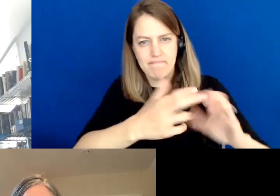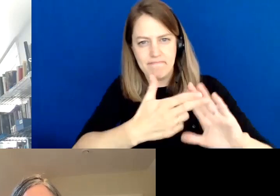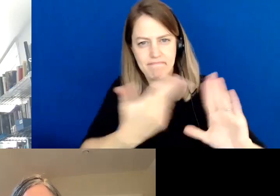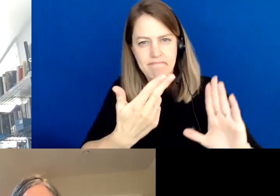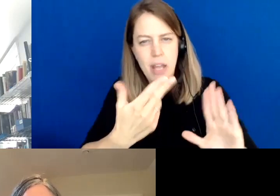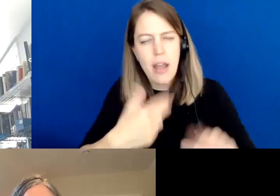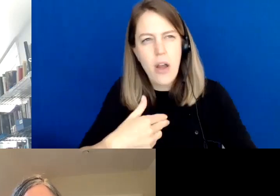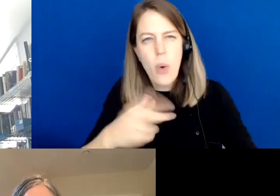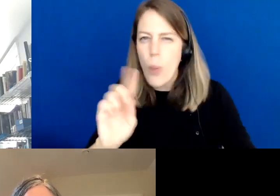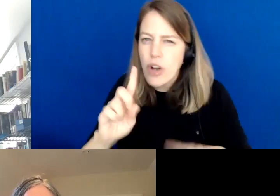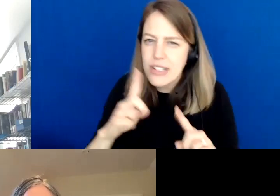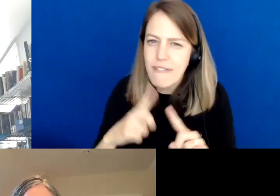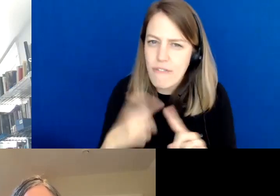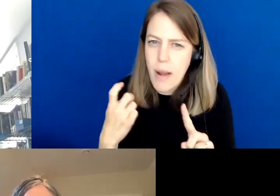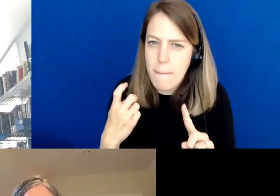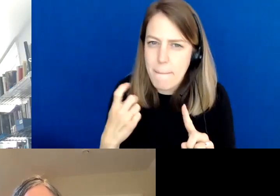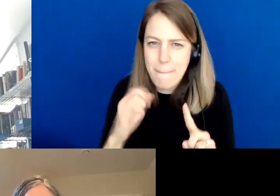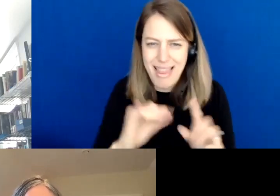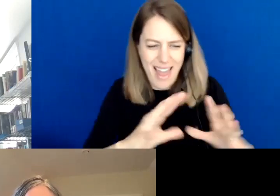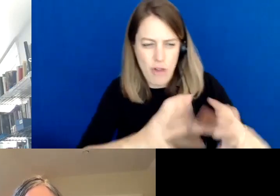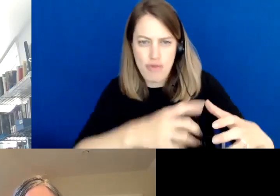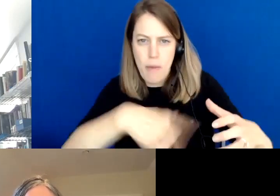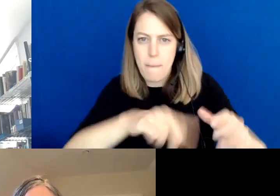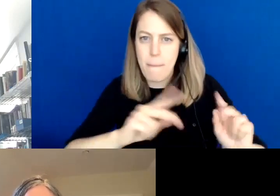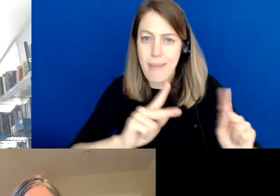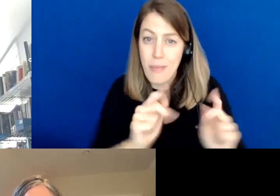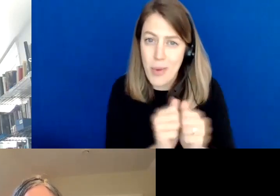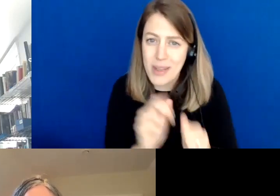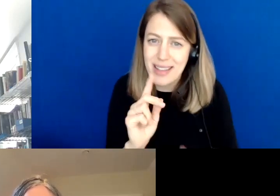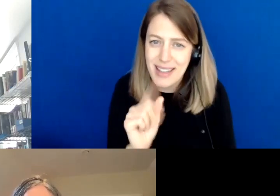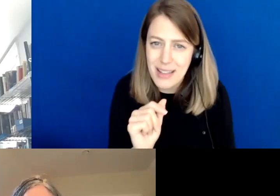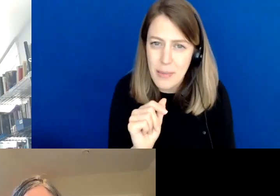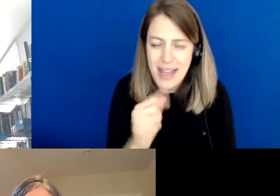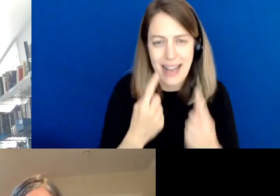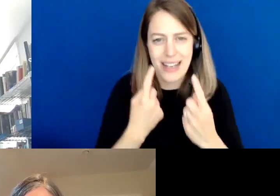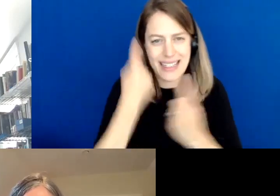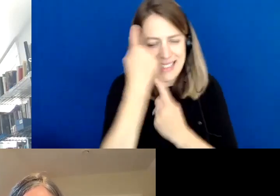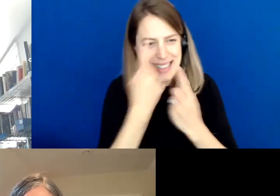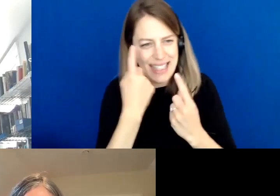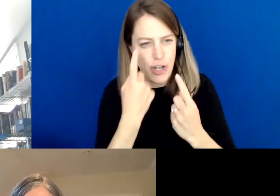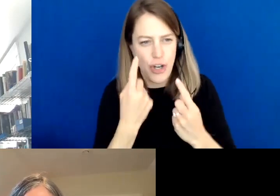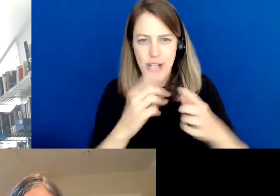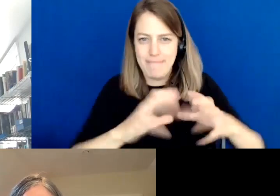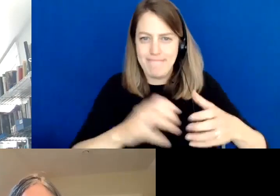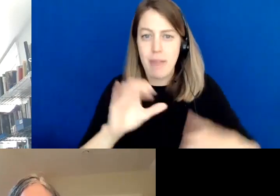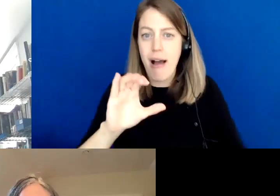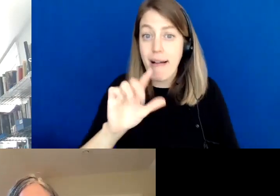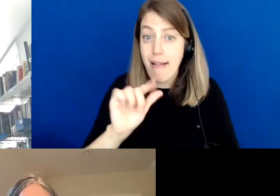a class to which basic considerations of not just human rights,